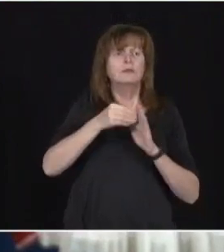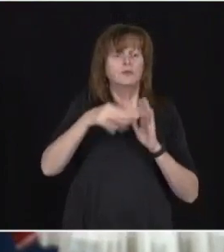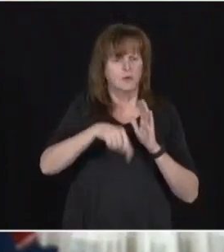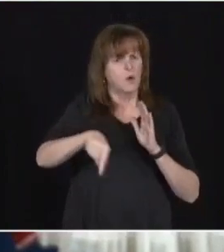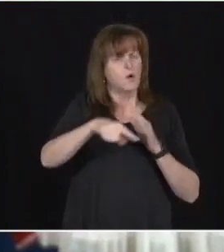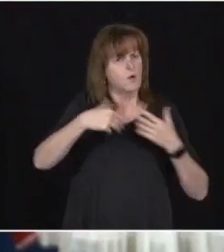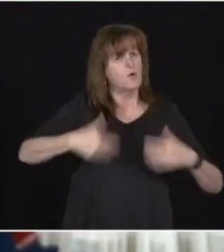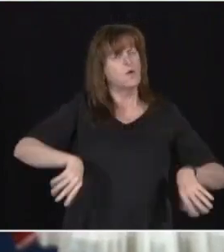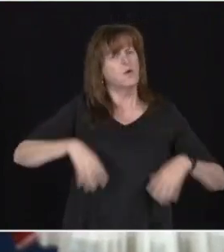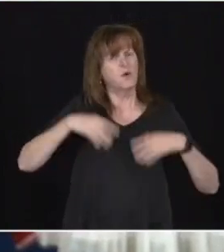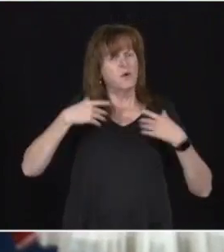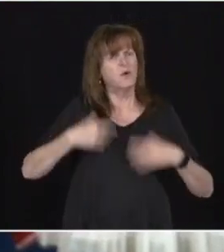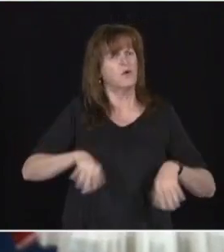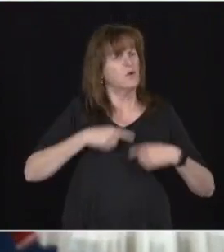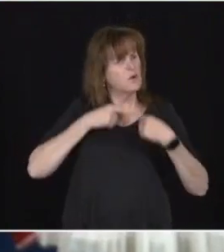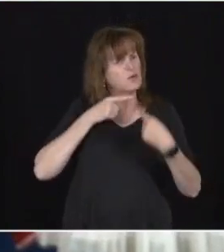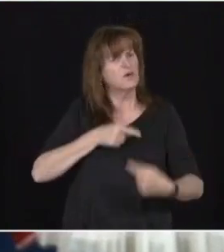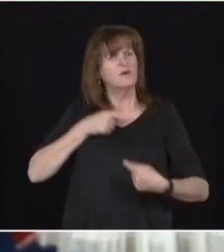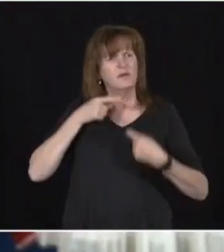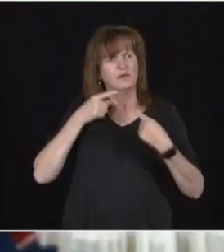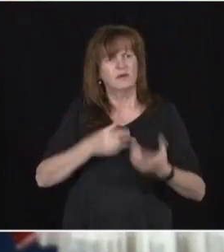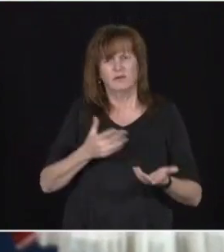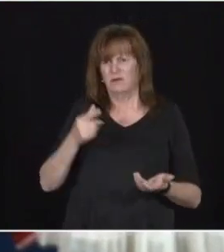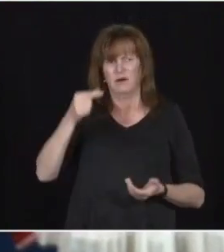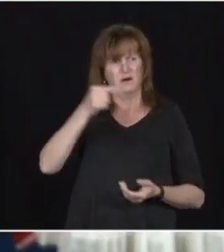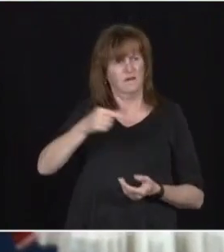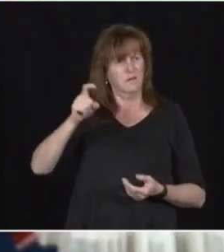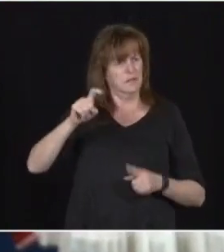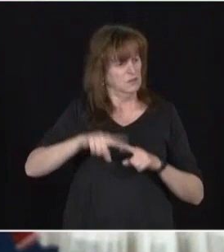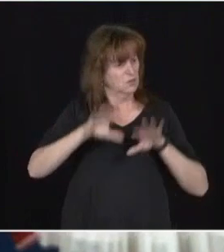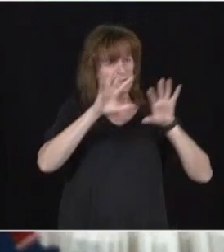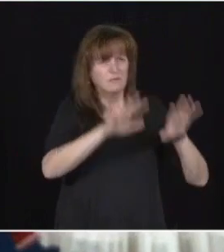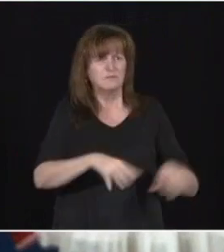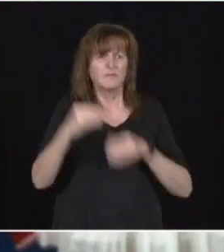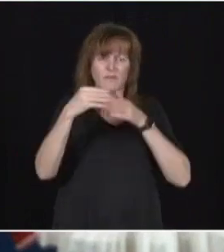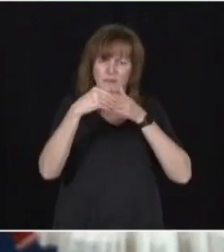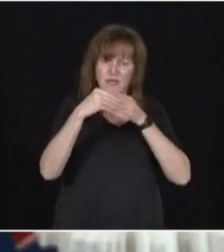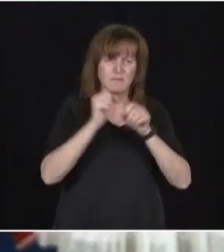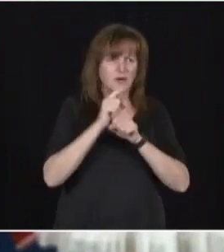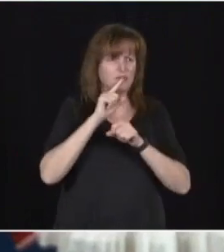at this time. You think the government needs to take a leading